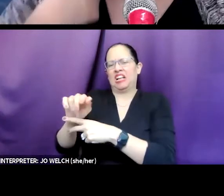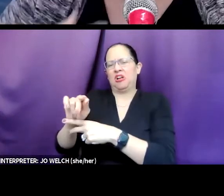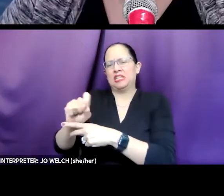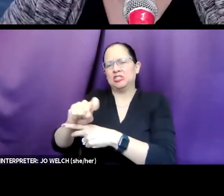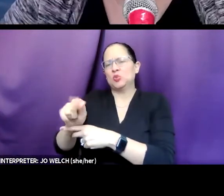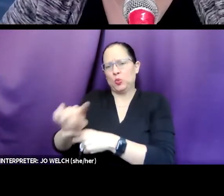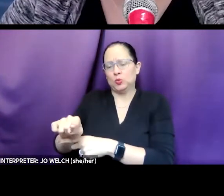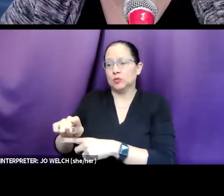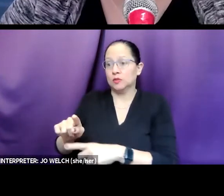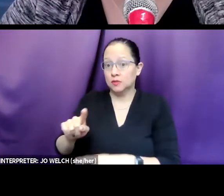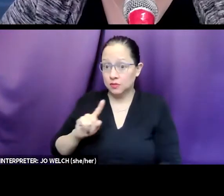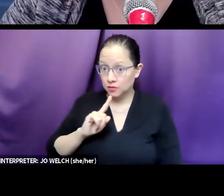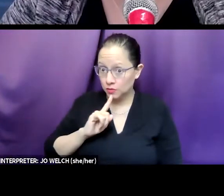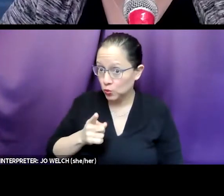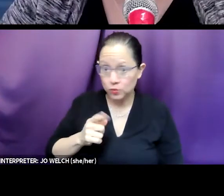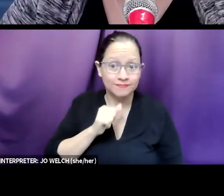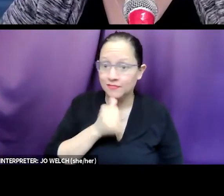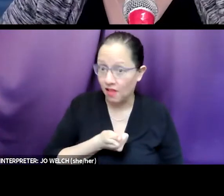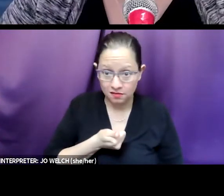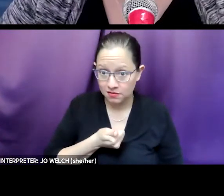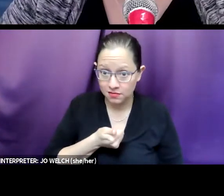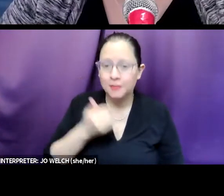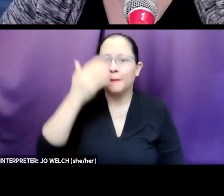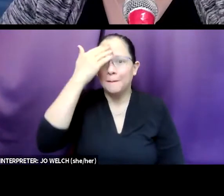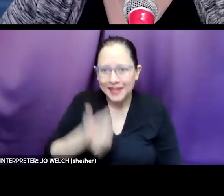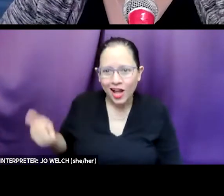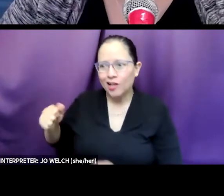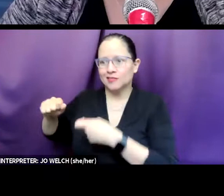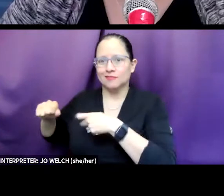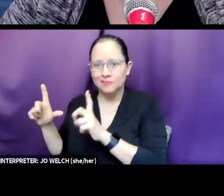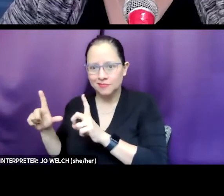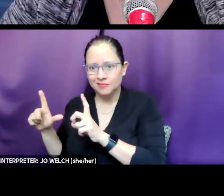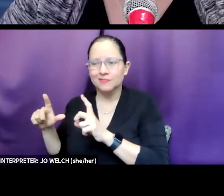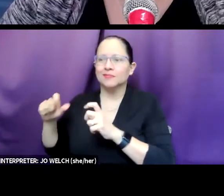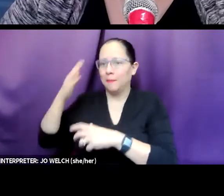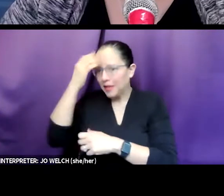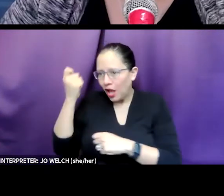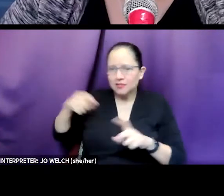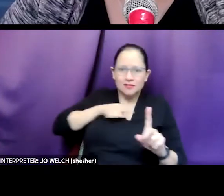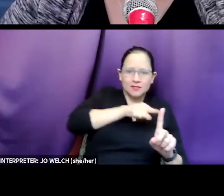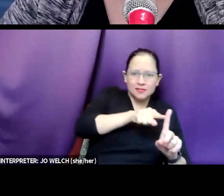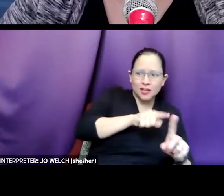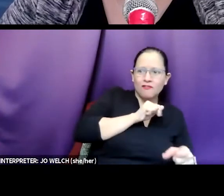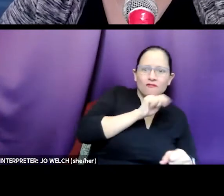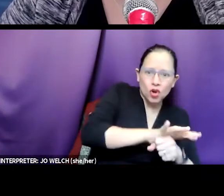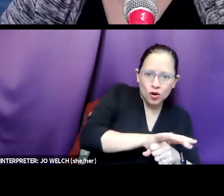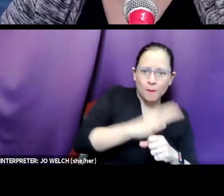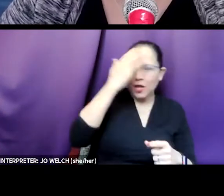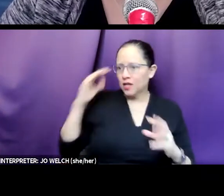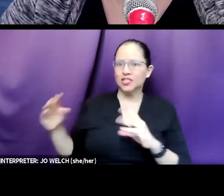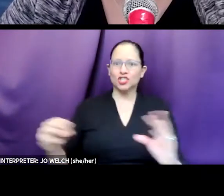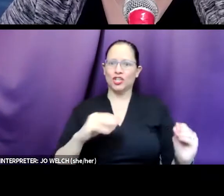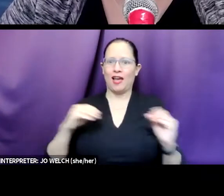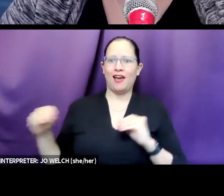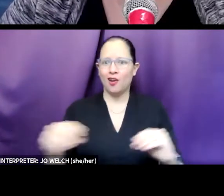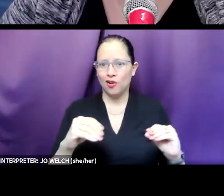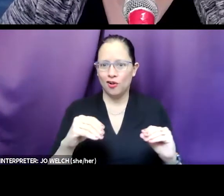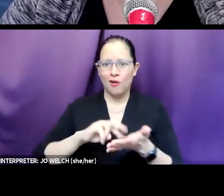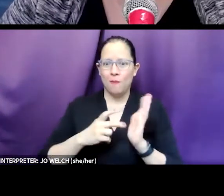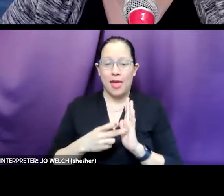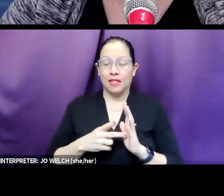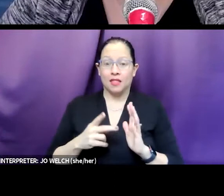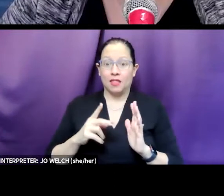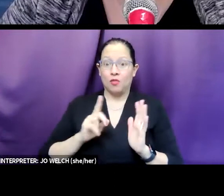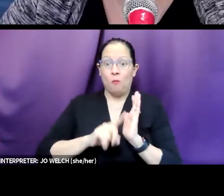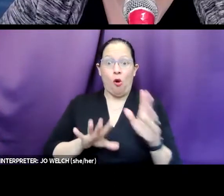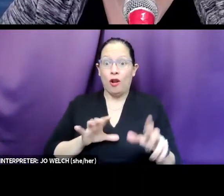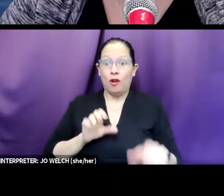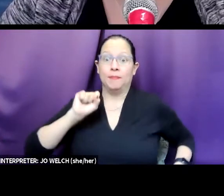Many people believe that Nicholas cruise was a white supremacist member of this republic of Florida militia. And of course, this just made the trolls laugh.